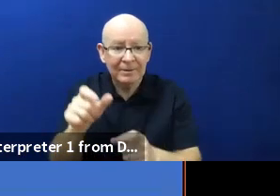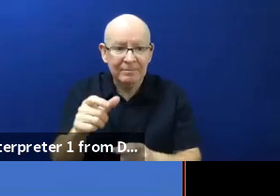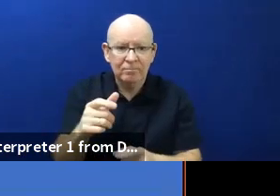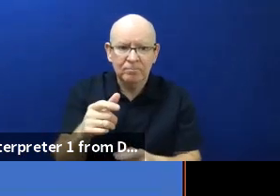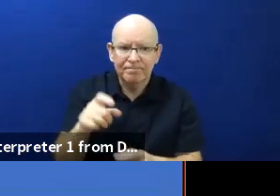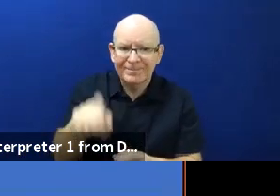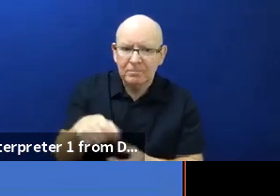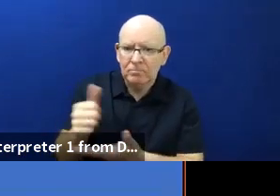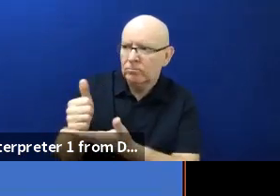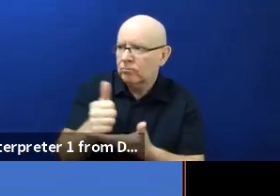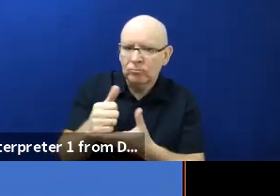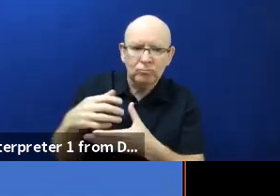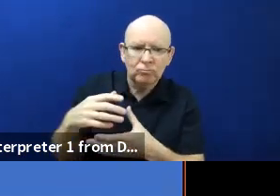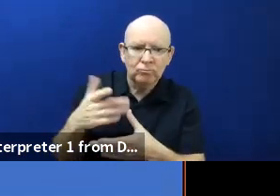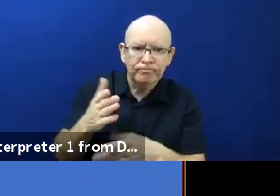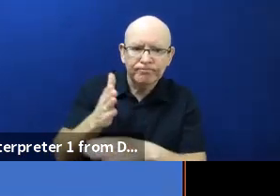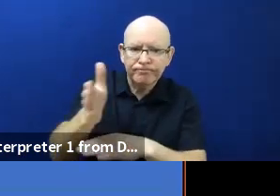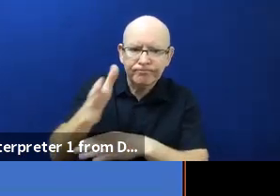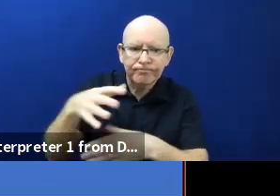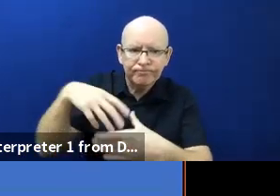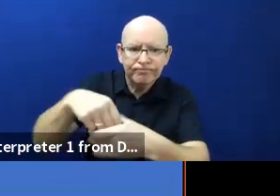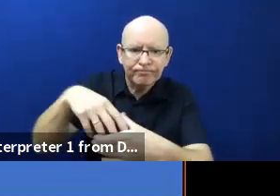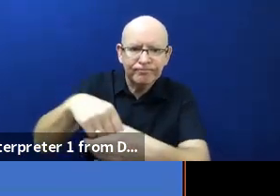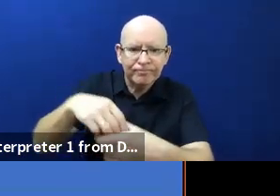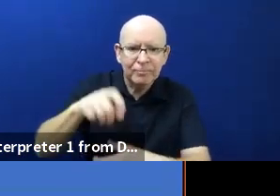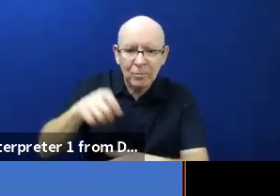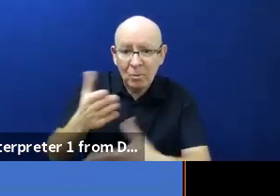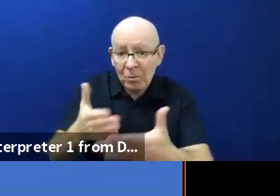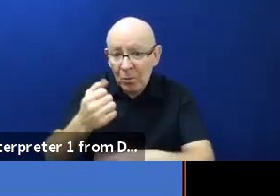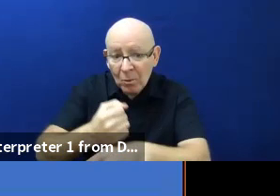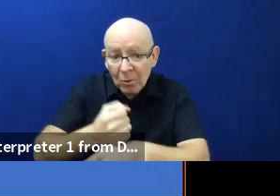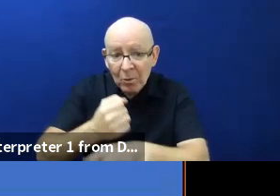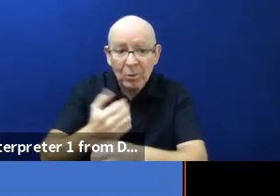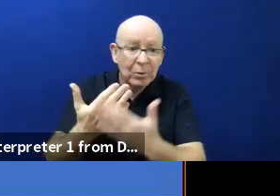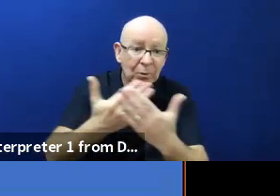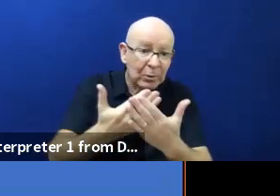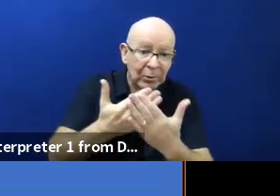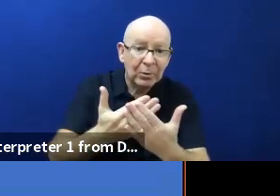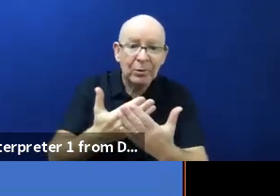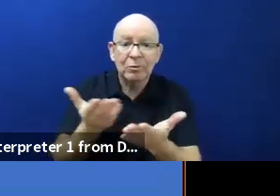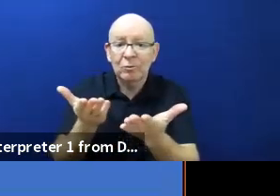disability and high support needs. As soon as people seek participation, disability-related